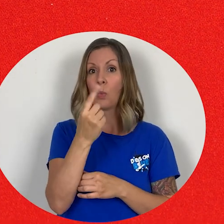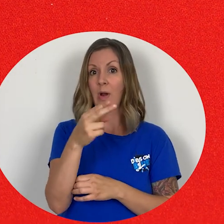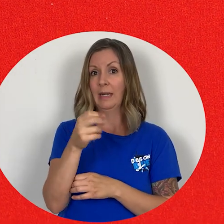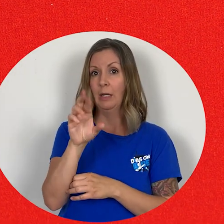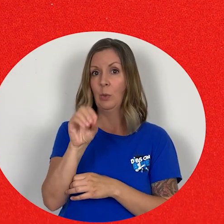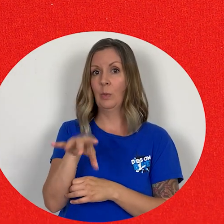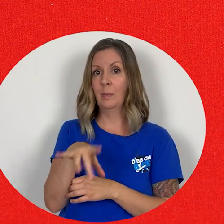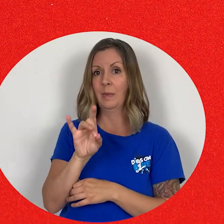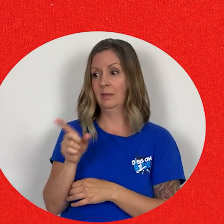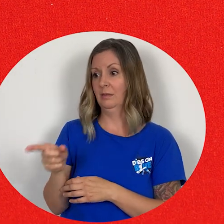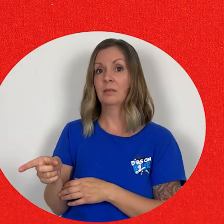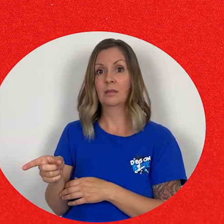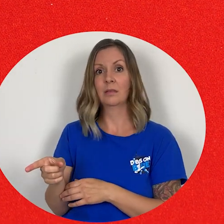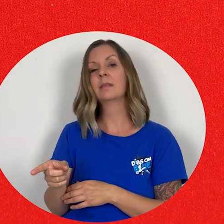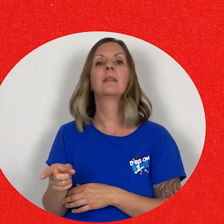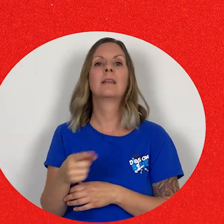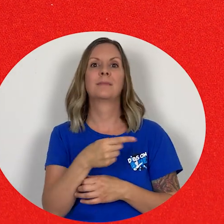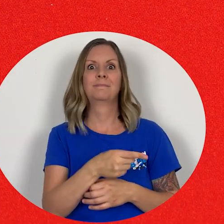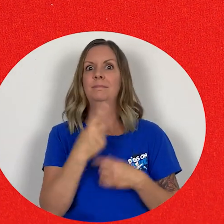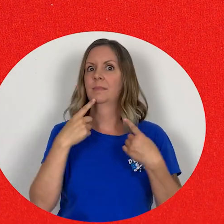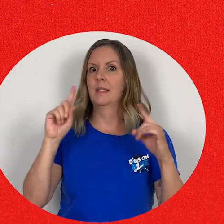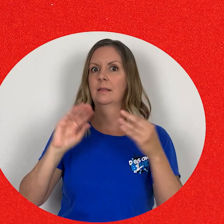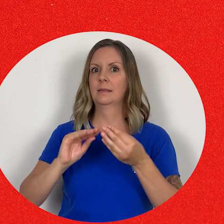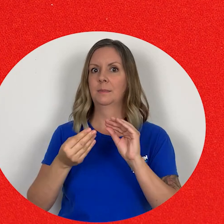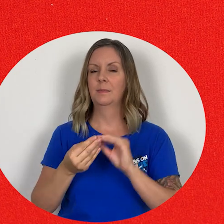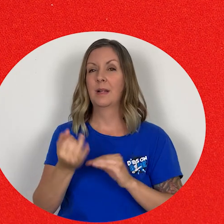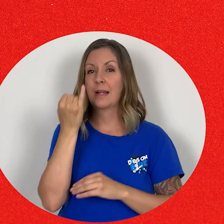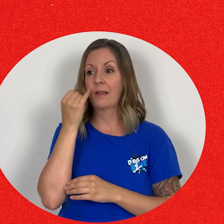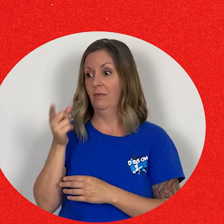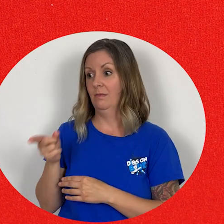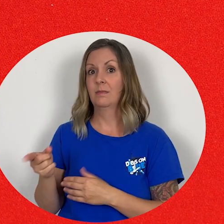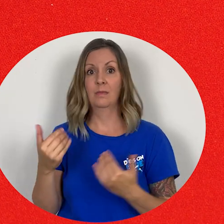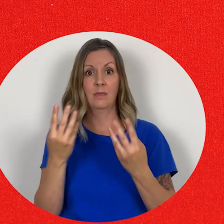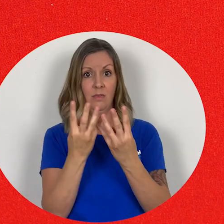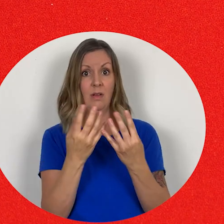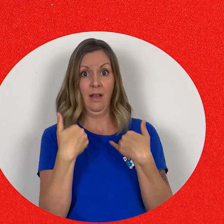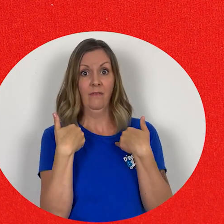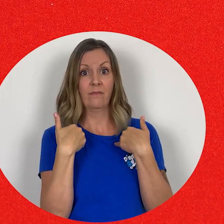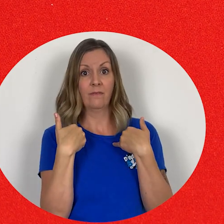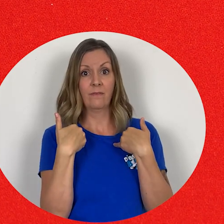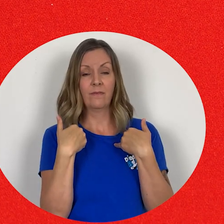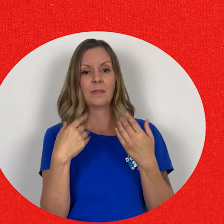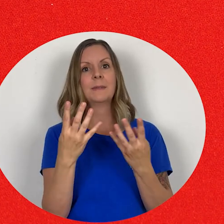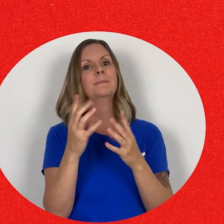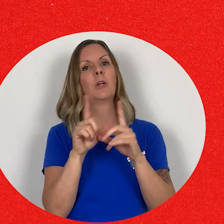chooses an opponent, and then declares a number. If the targeted player is holding that number,